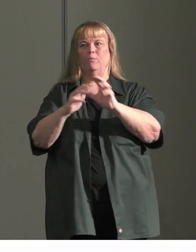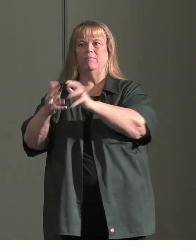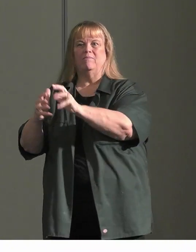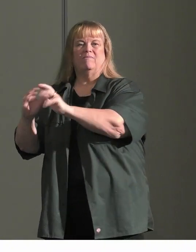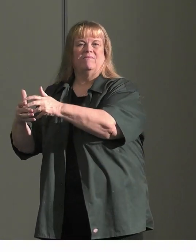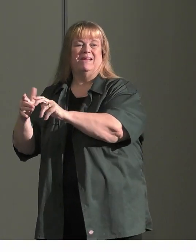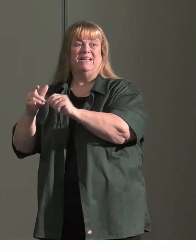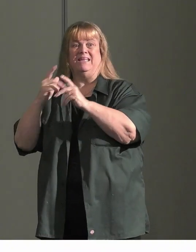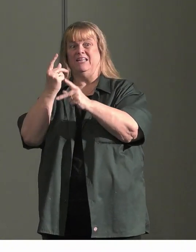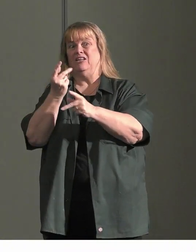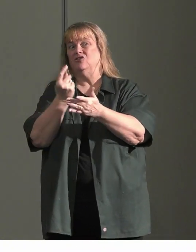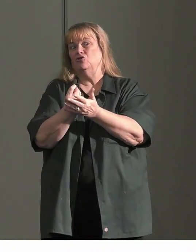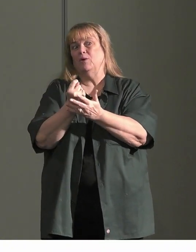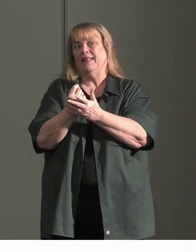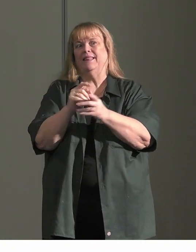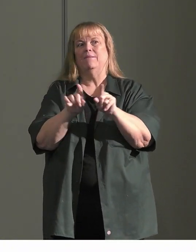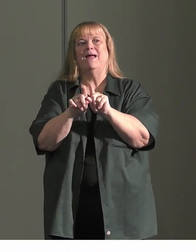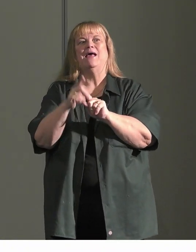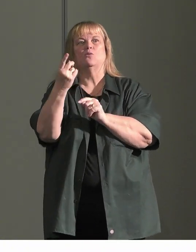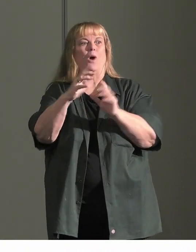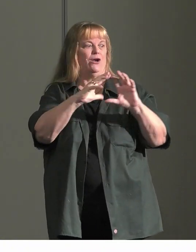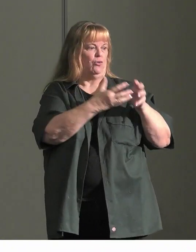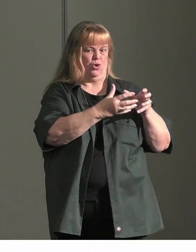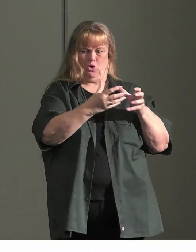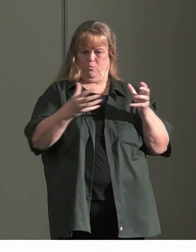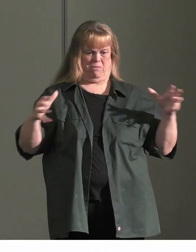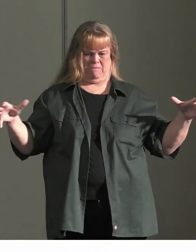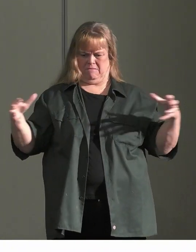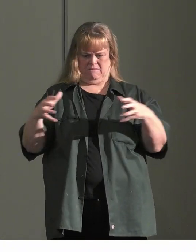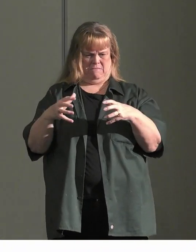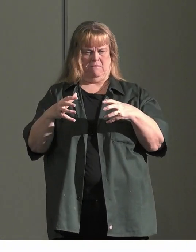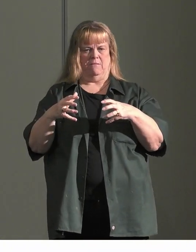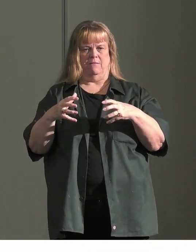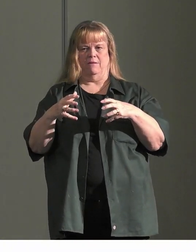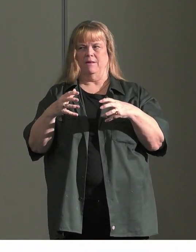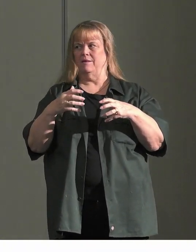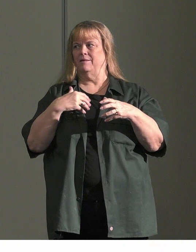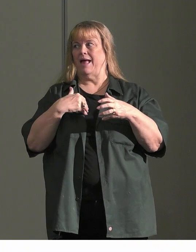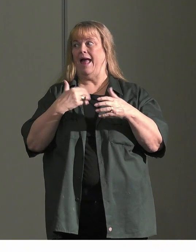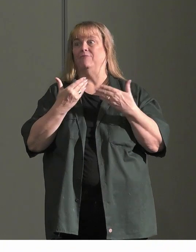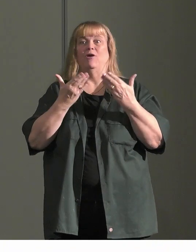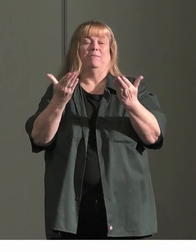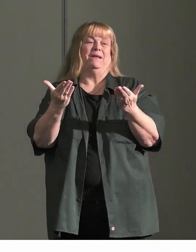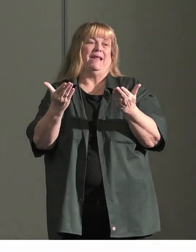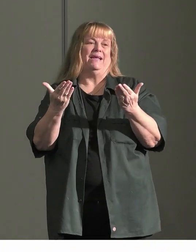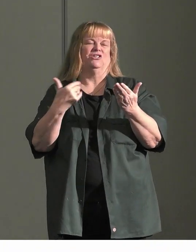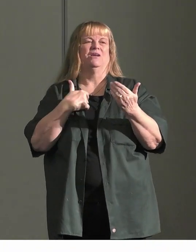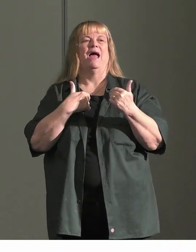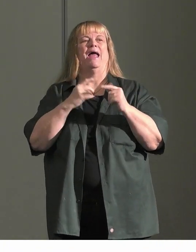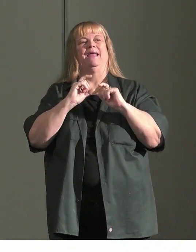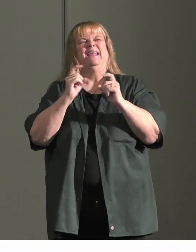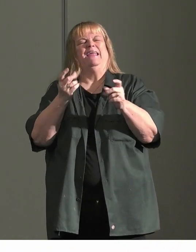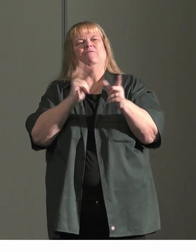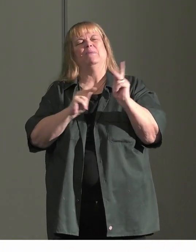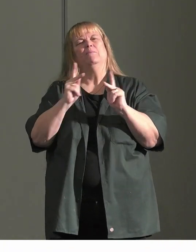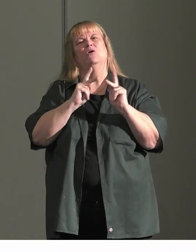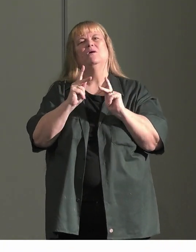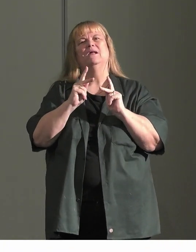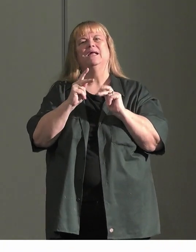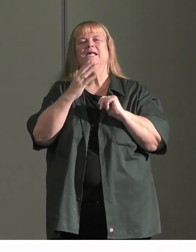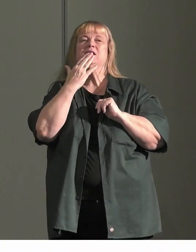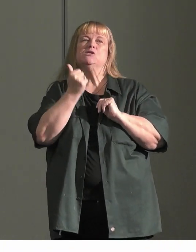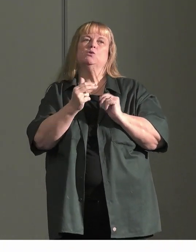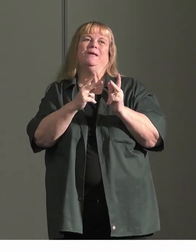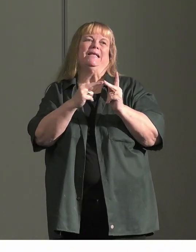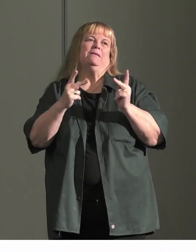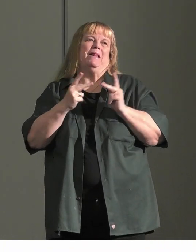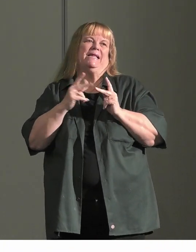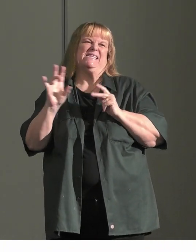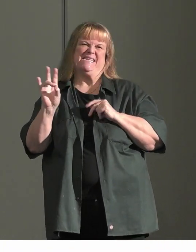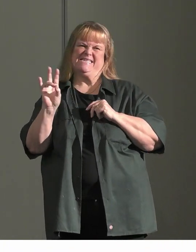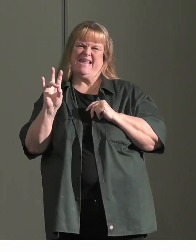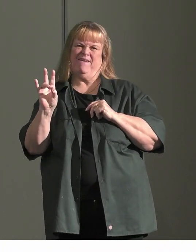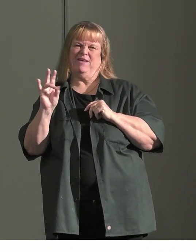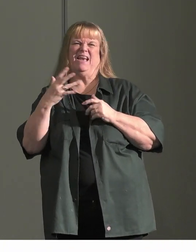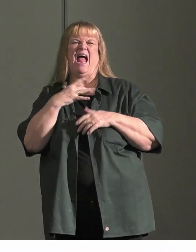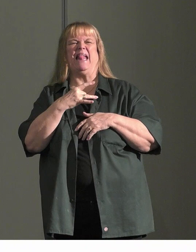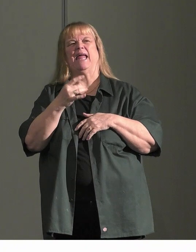them as one group? I have a recommendation I give folks. Which is a sweet spot of 7 I like to say.